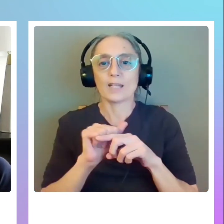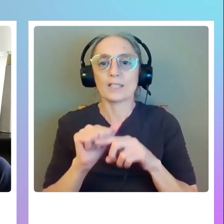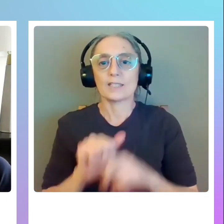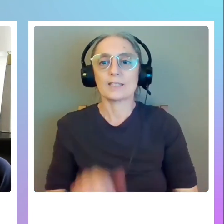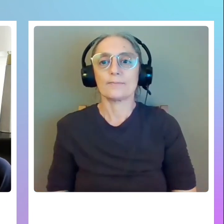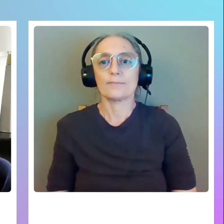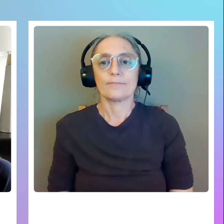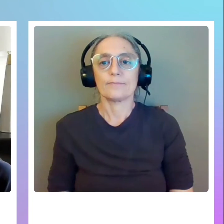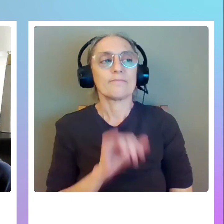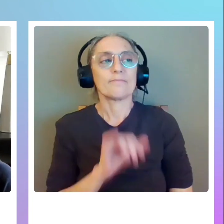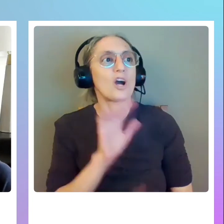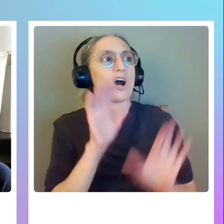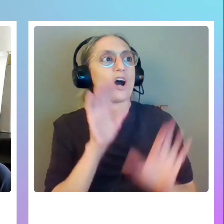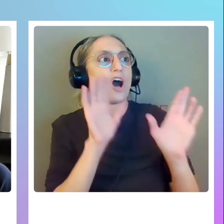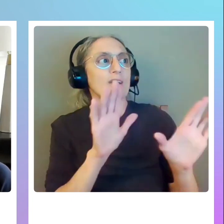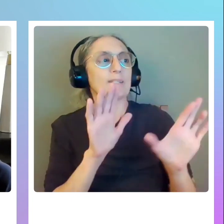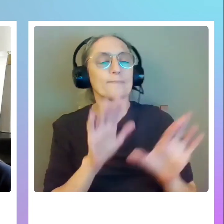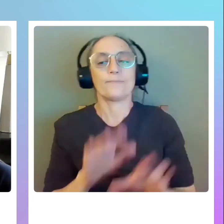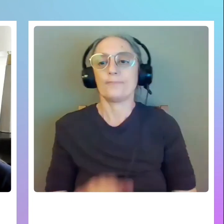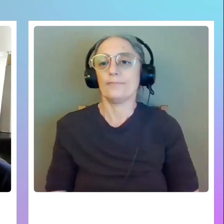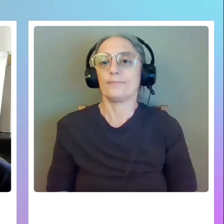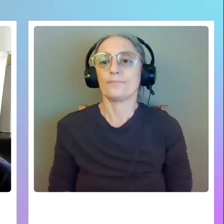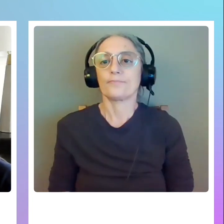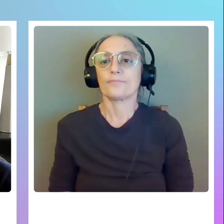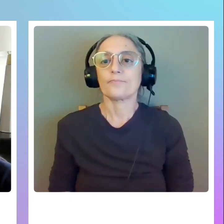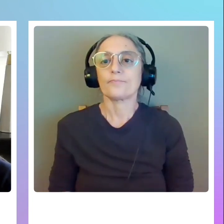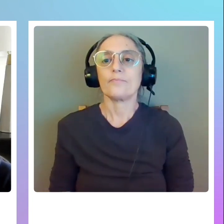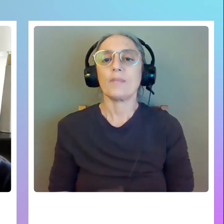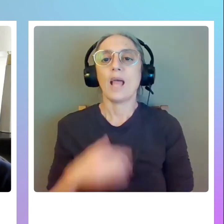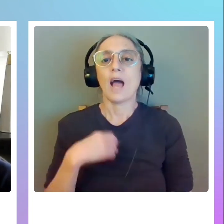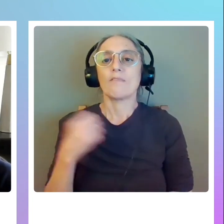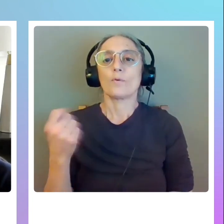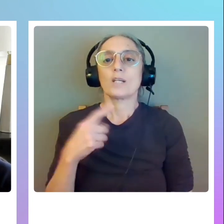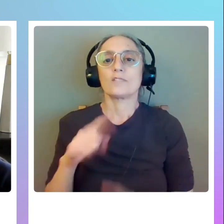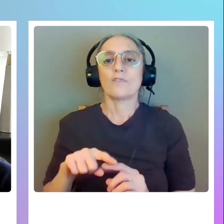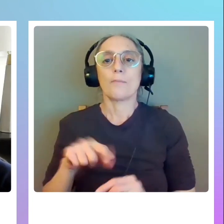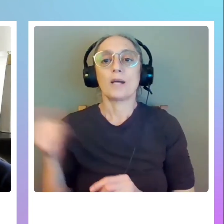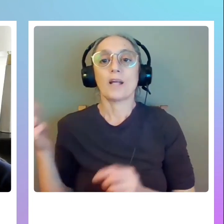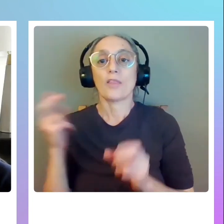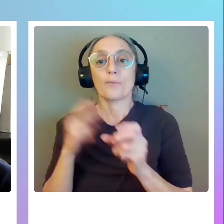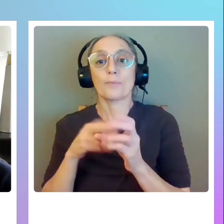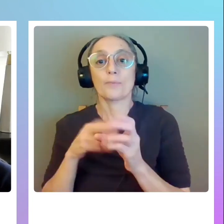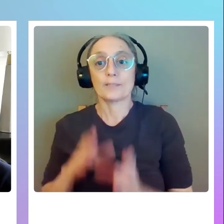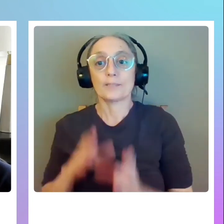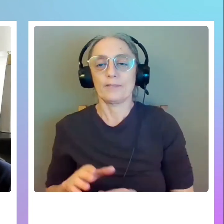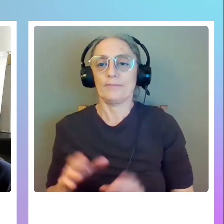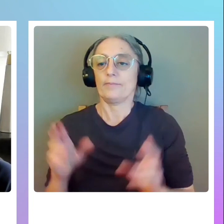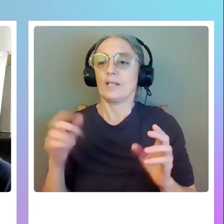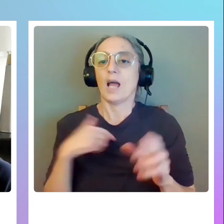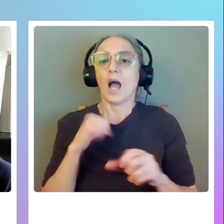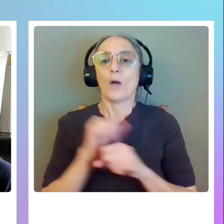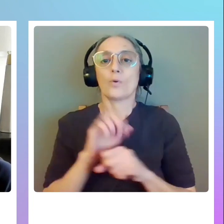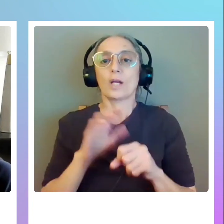Awesome, I have a question from another participant. "I work in a design agency